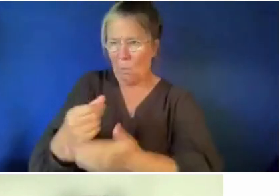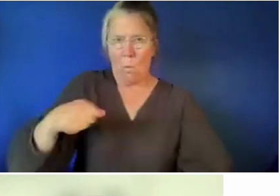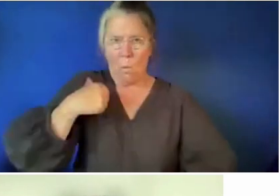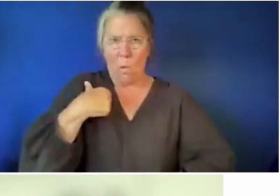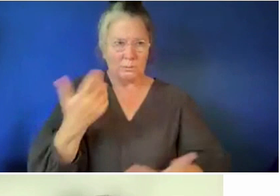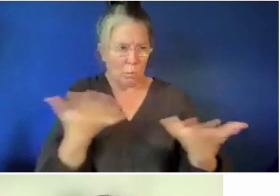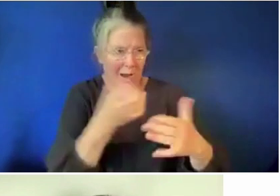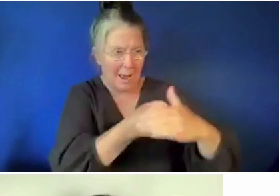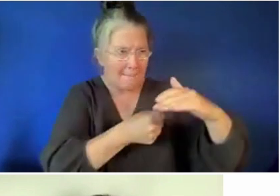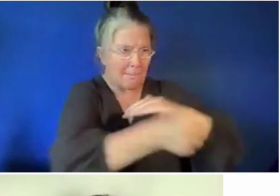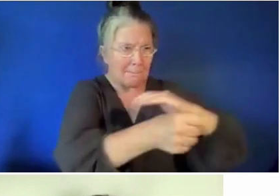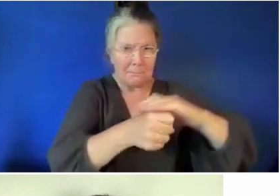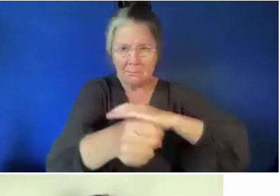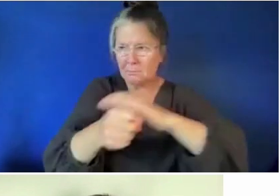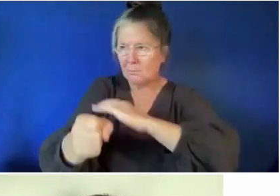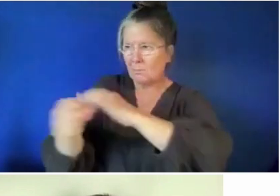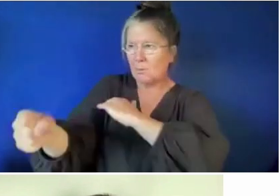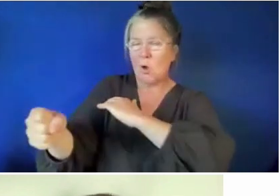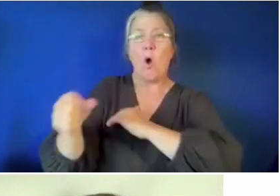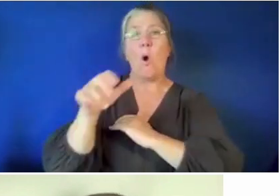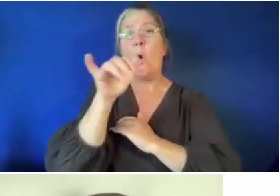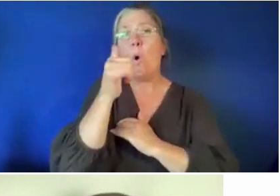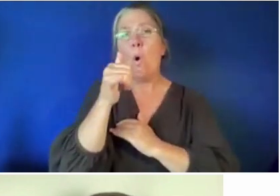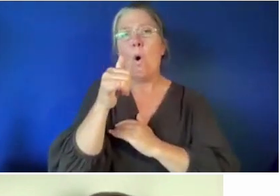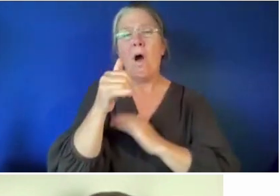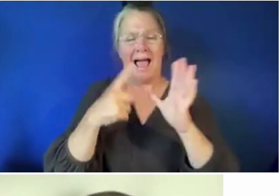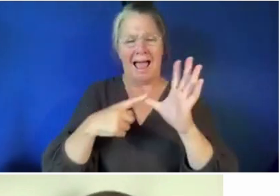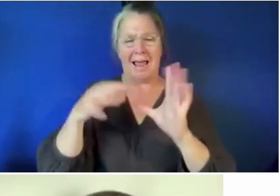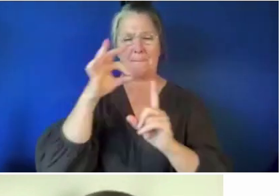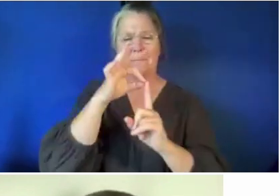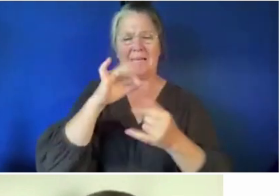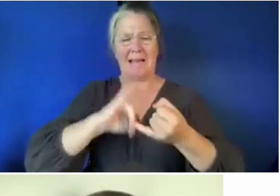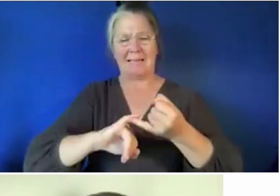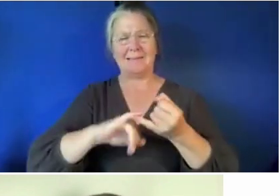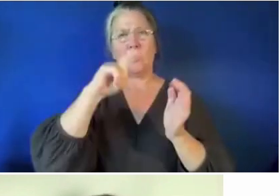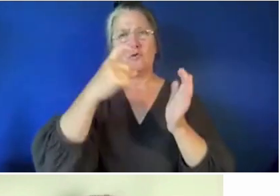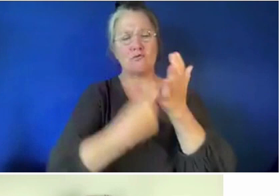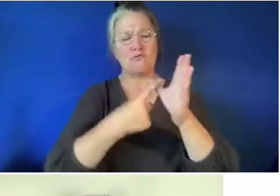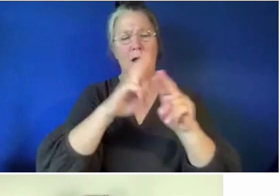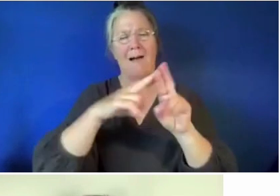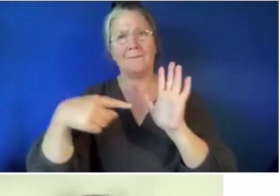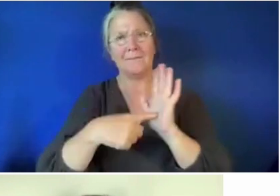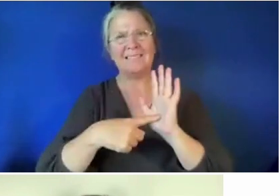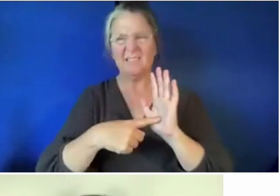particularly the APS Craft that Subho mentioned about putting people in businesses at the center of what we do and and so on,